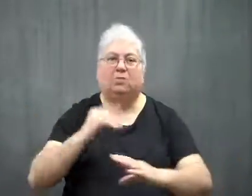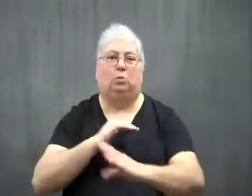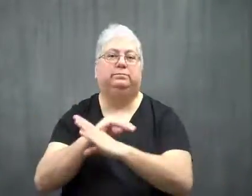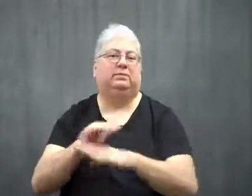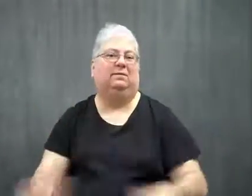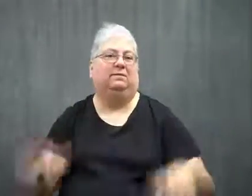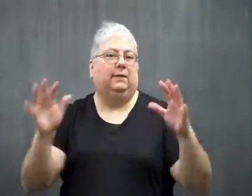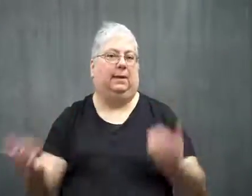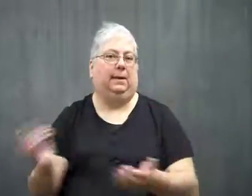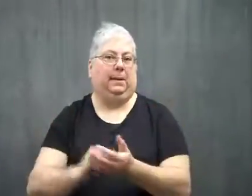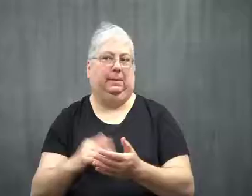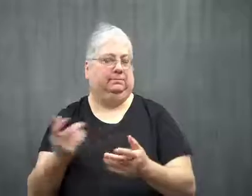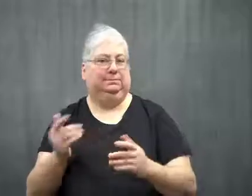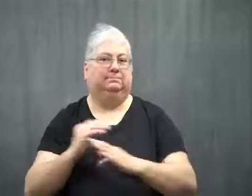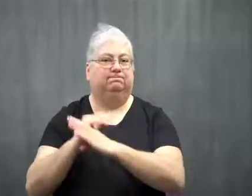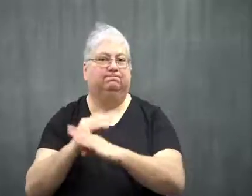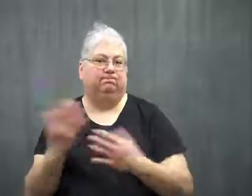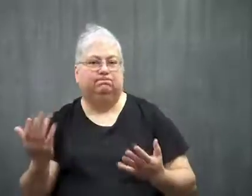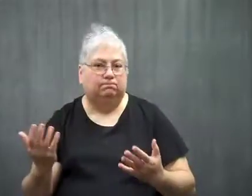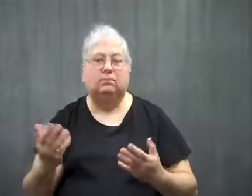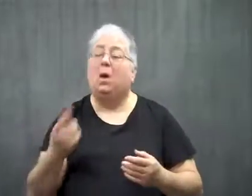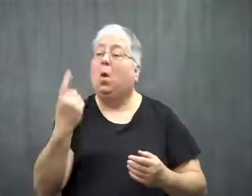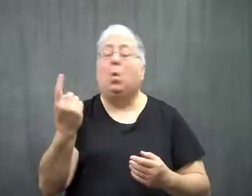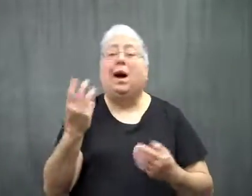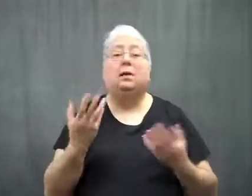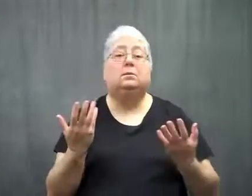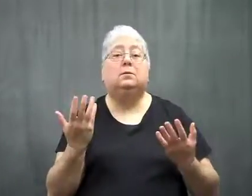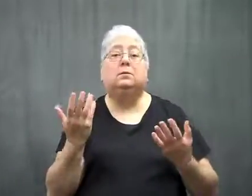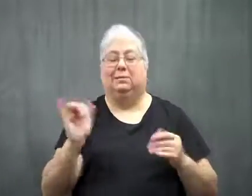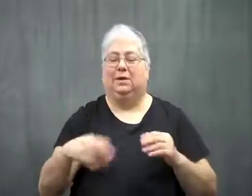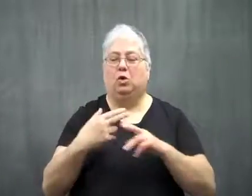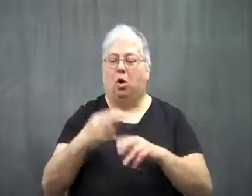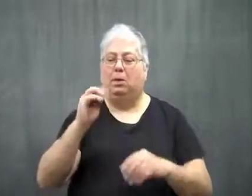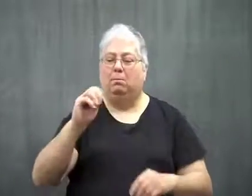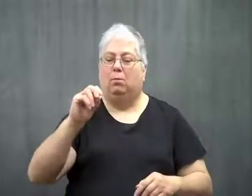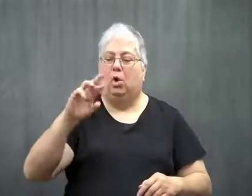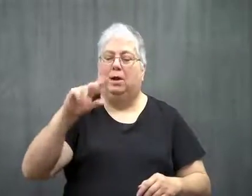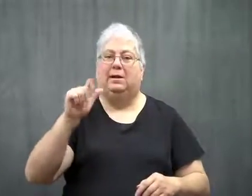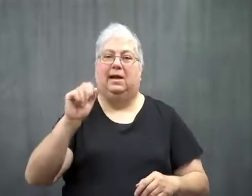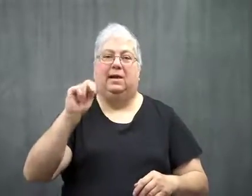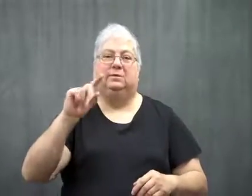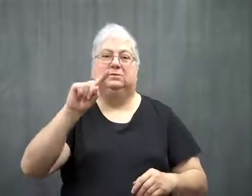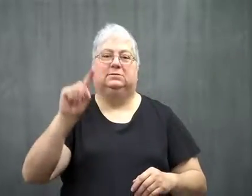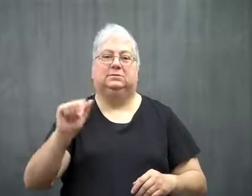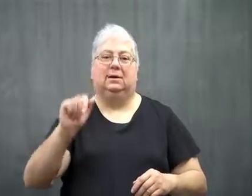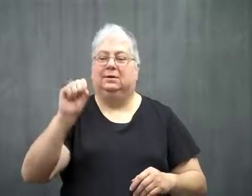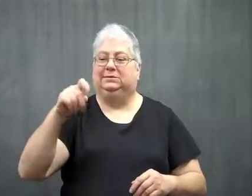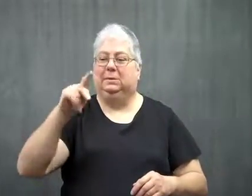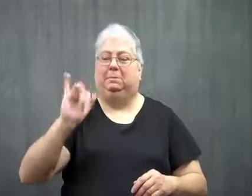to prevent such a flood from occurring again. One such project was the Morganza Spillway.